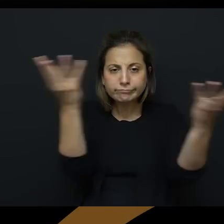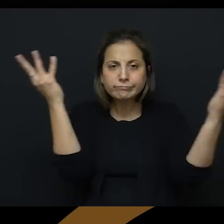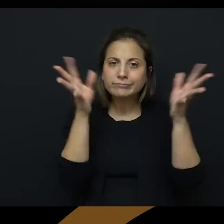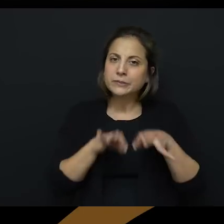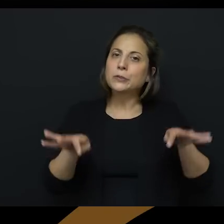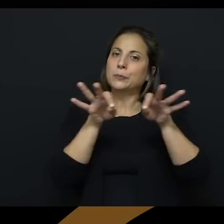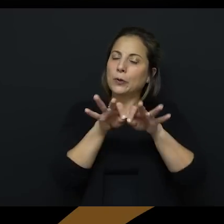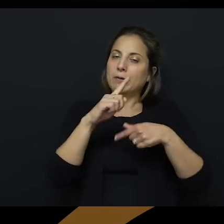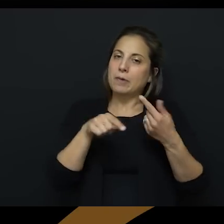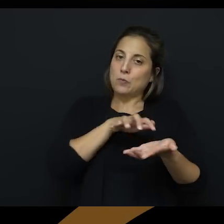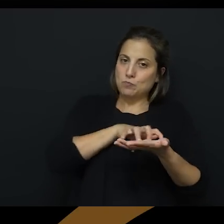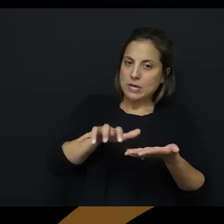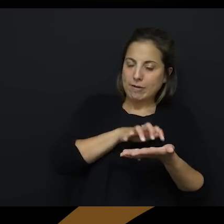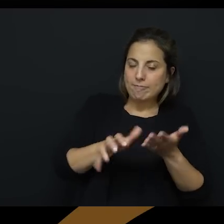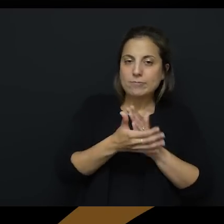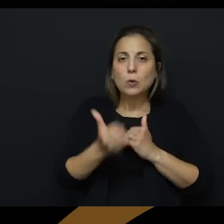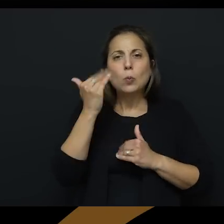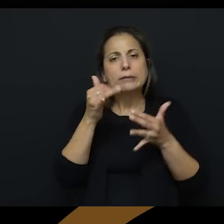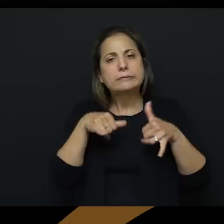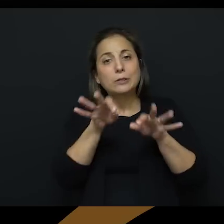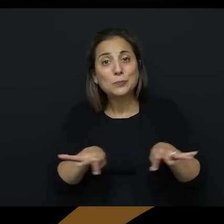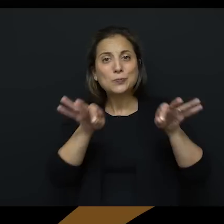build vital awareness and interest of braille and why